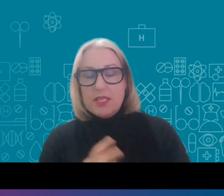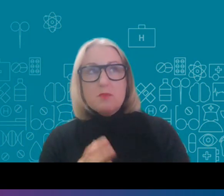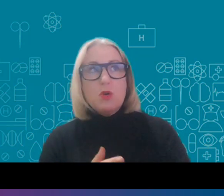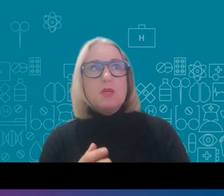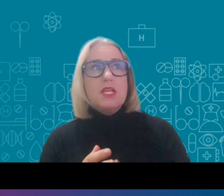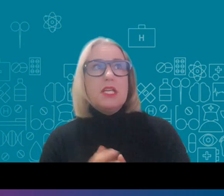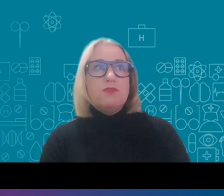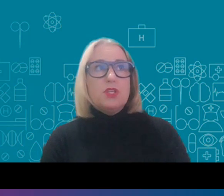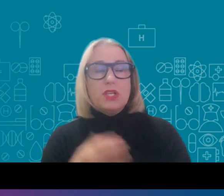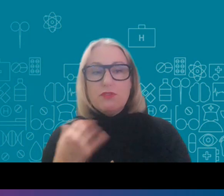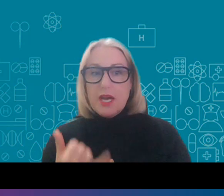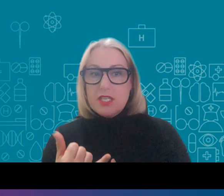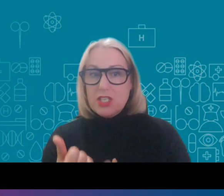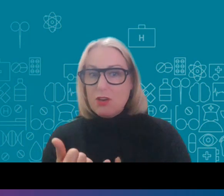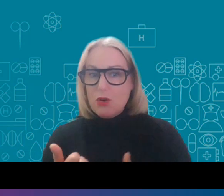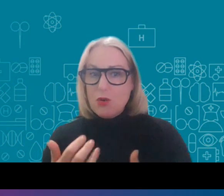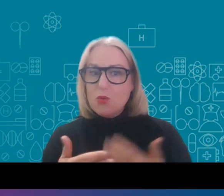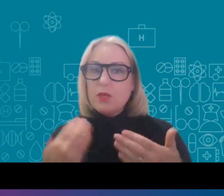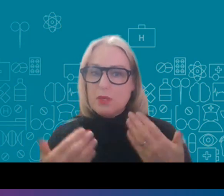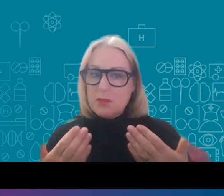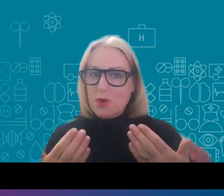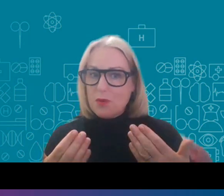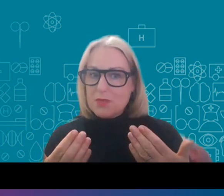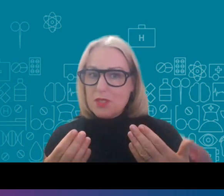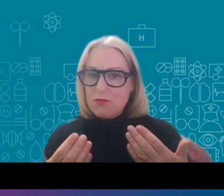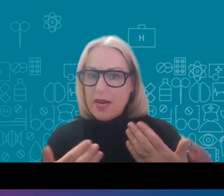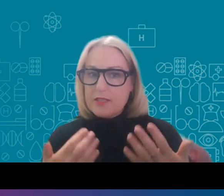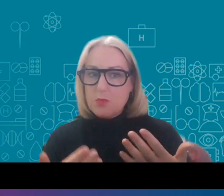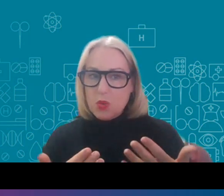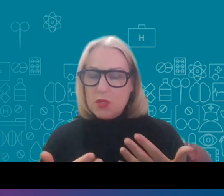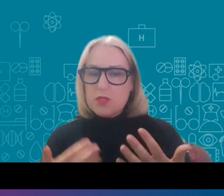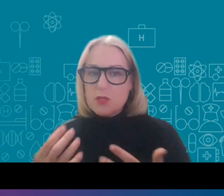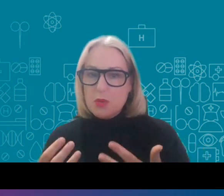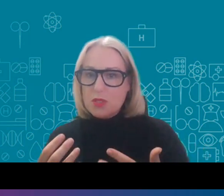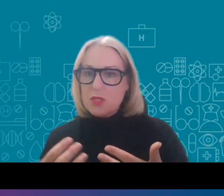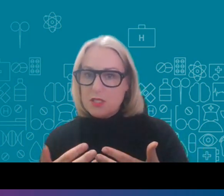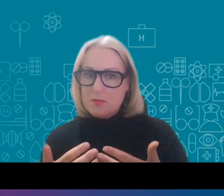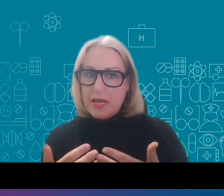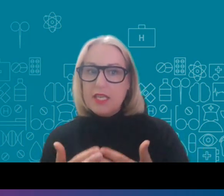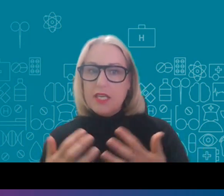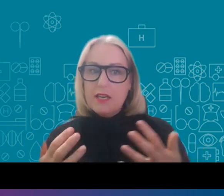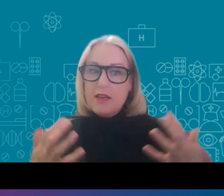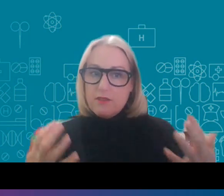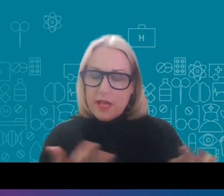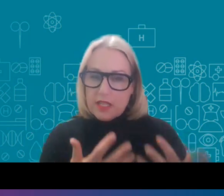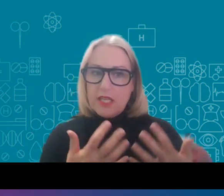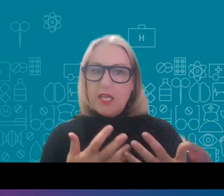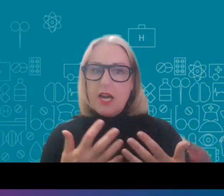So at the moment if you give My Aged Care a call there will be some prompts around supporters and supported decision making, validating current